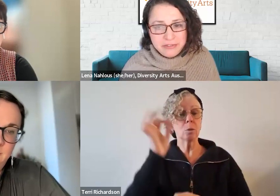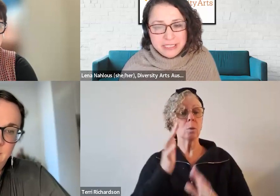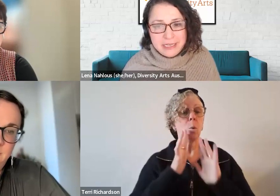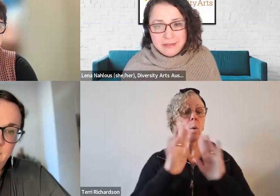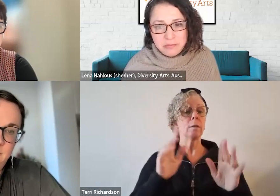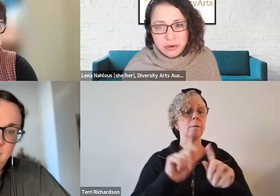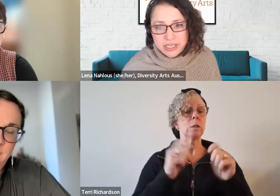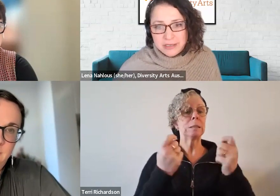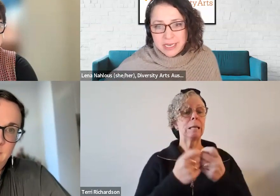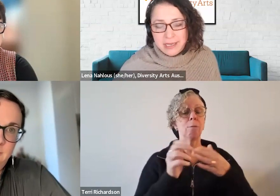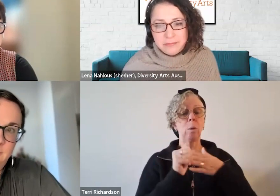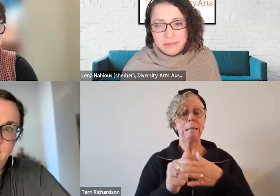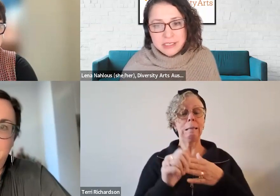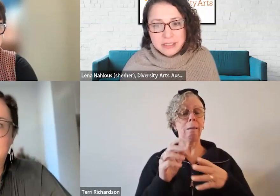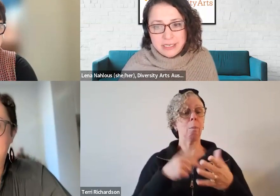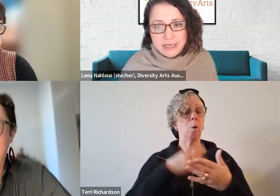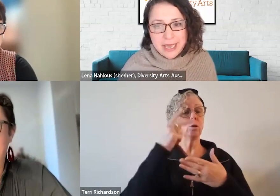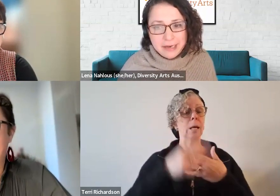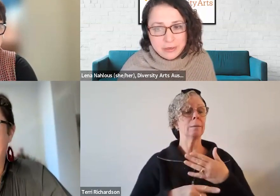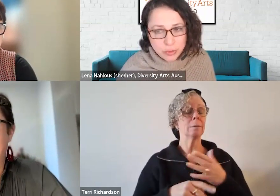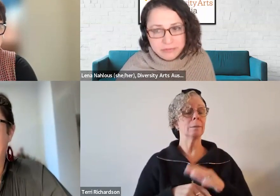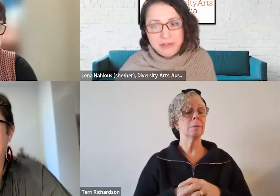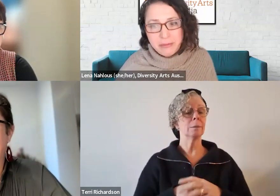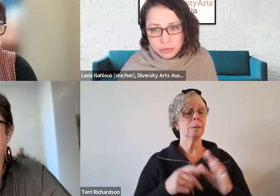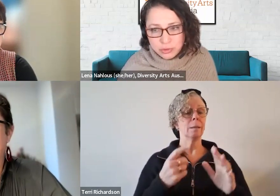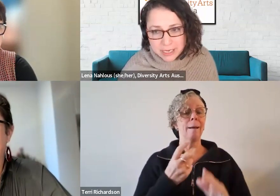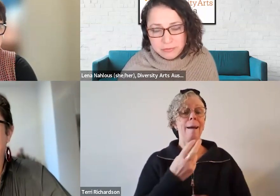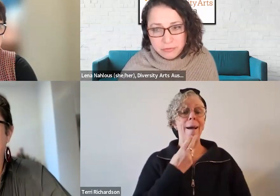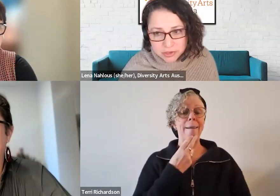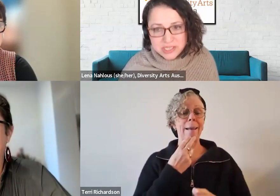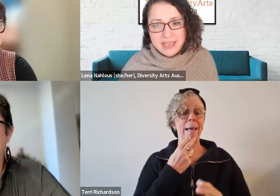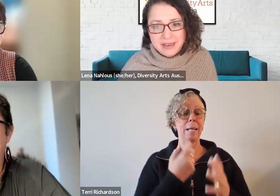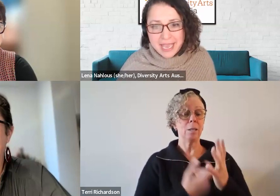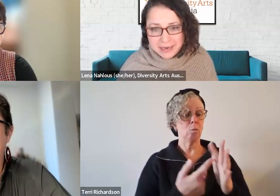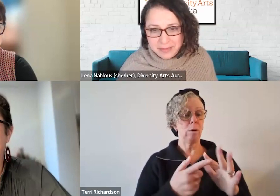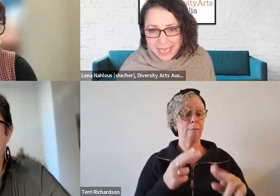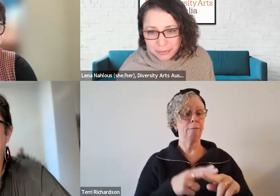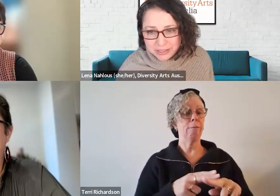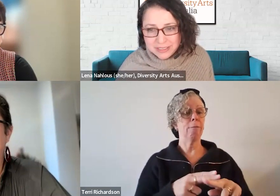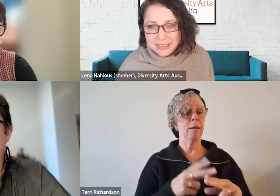there for leading this project and particularly Adelaide Rief, Emerald Dunn Frost and Adam McGowan.